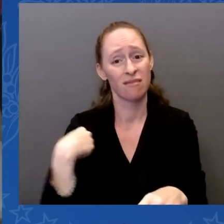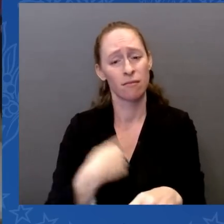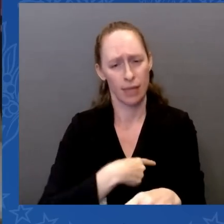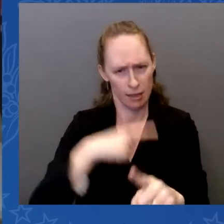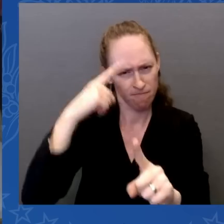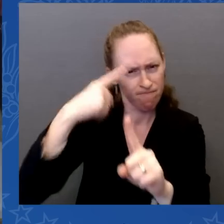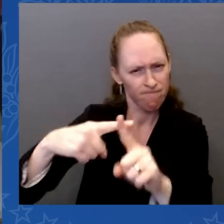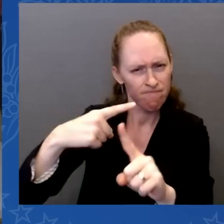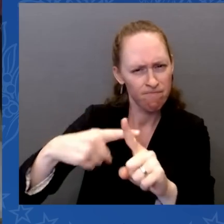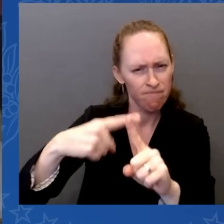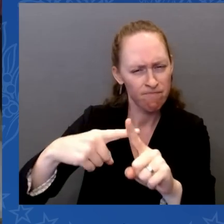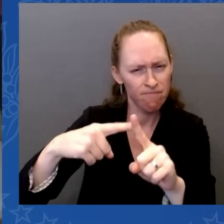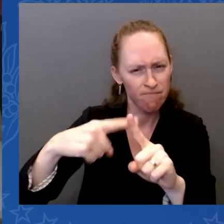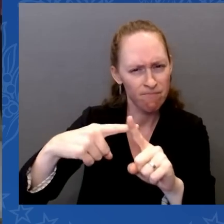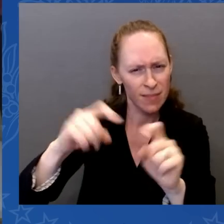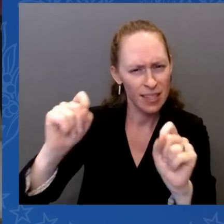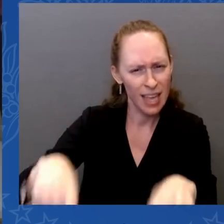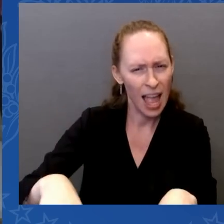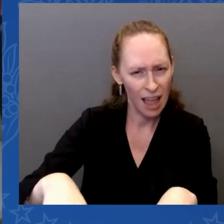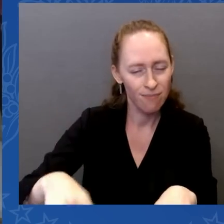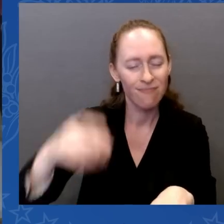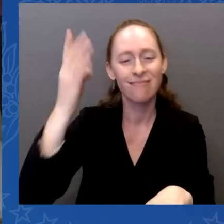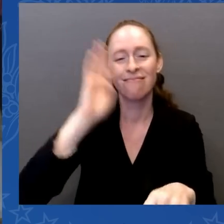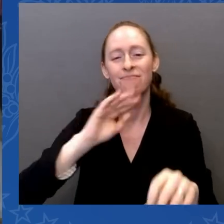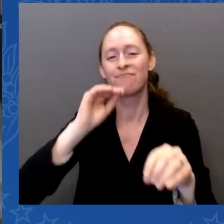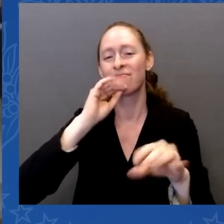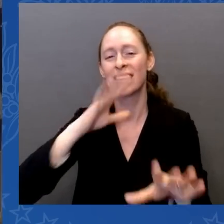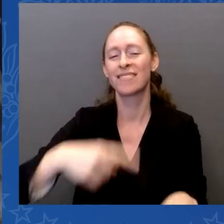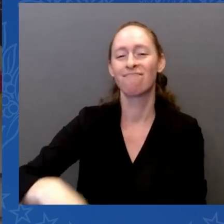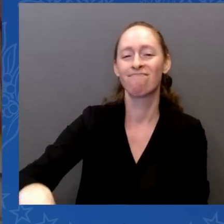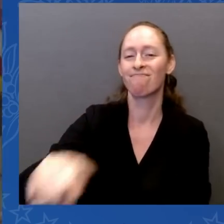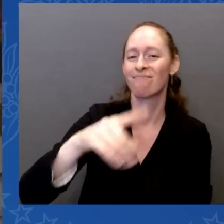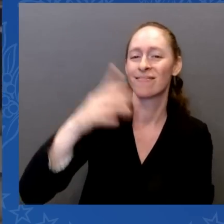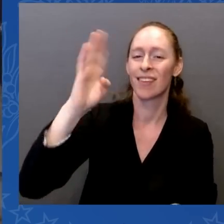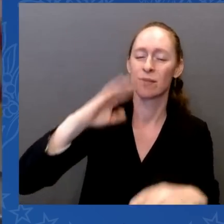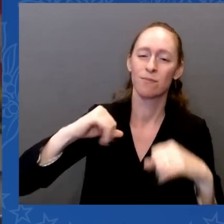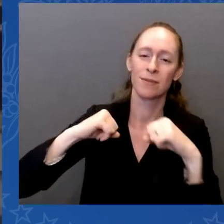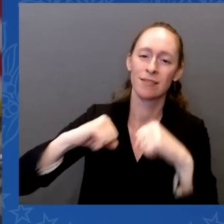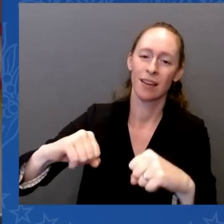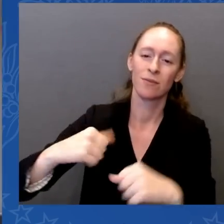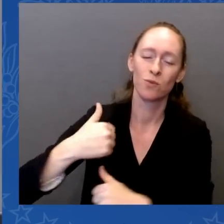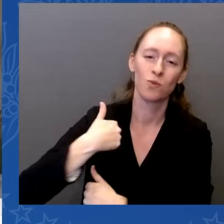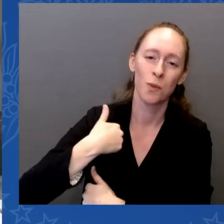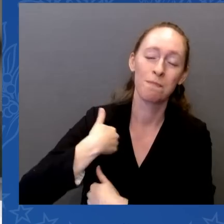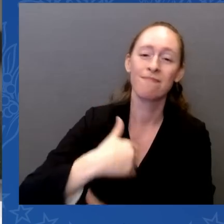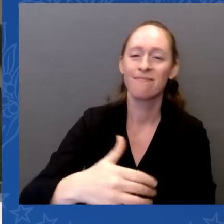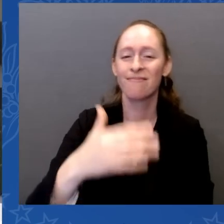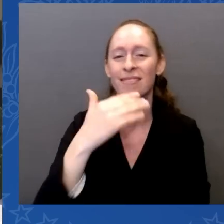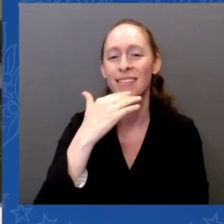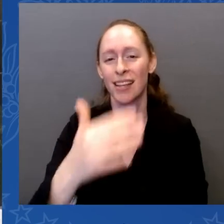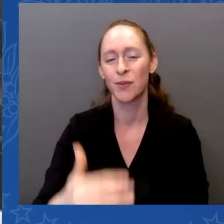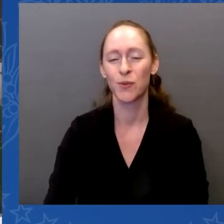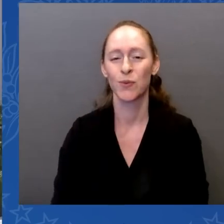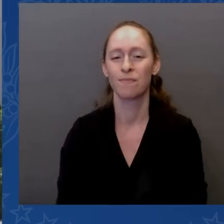Thank you.